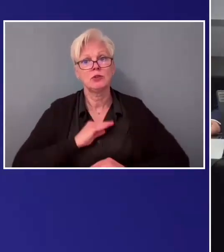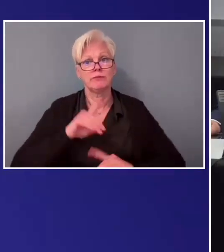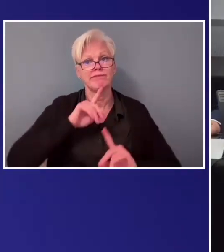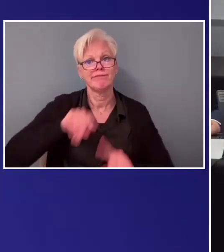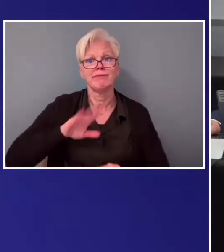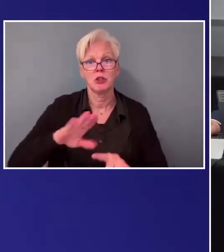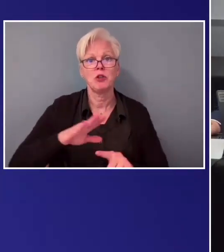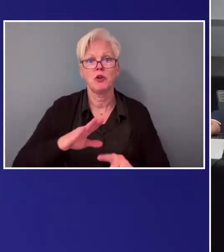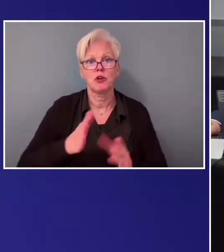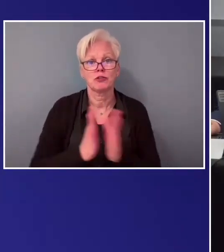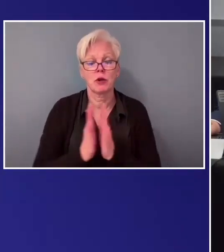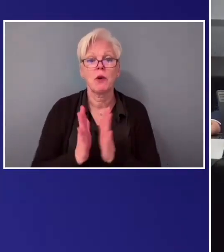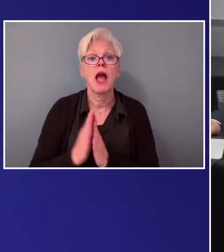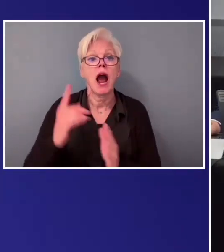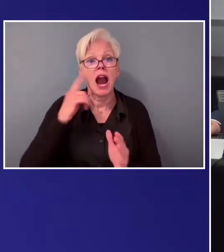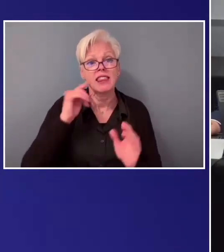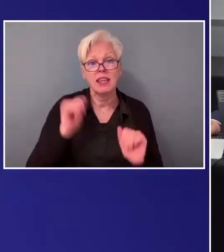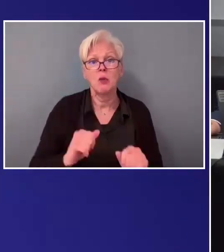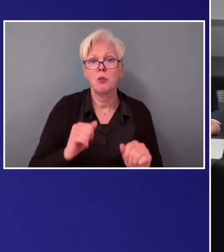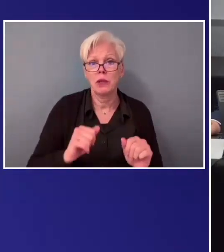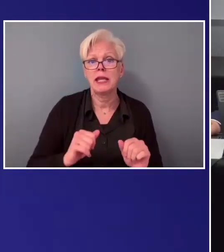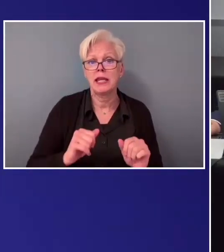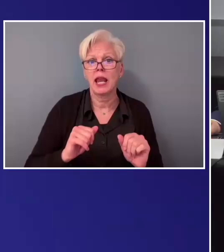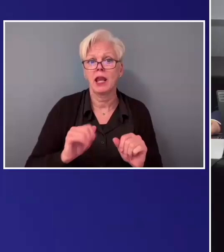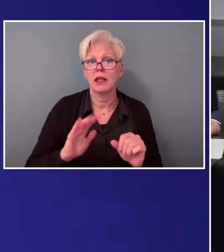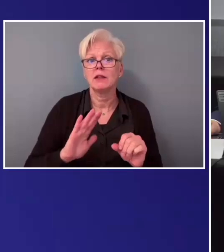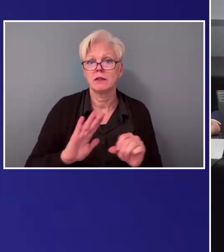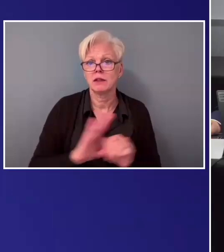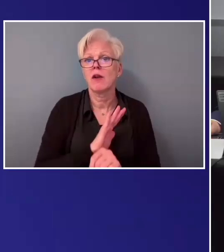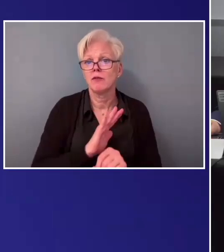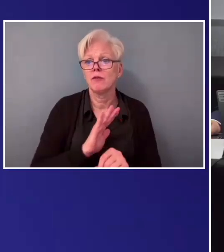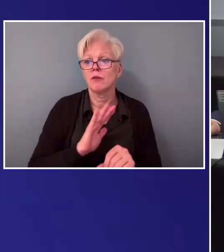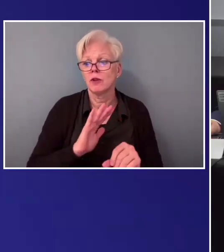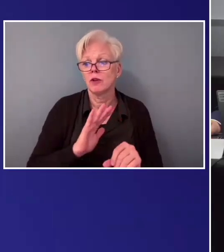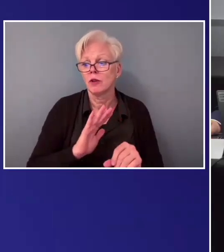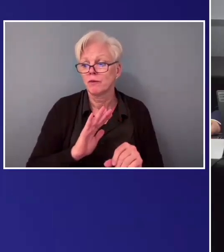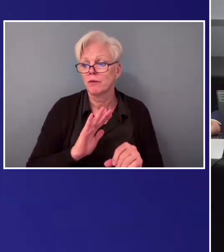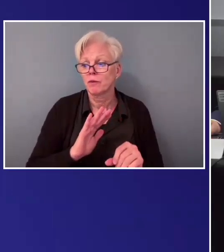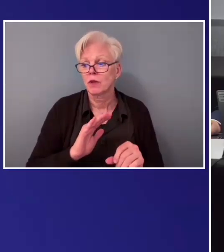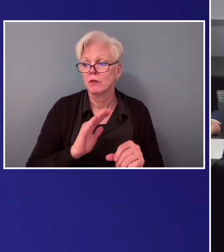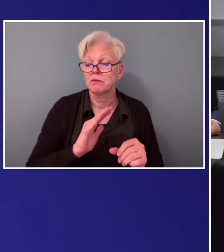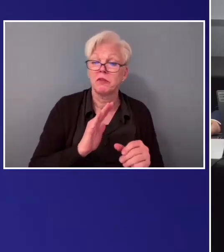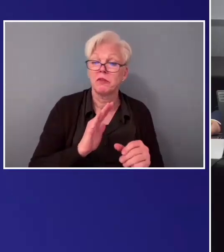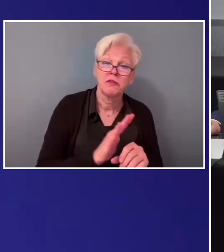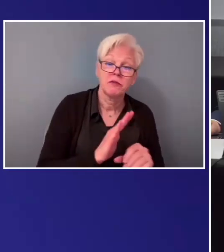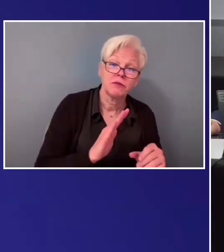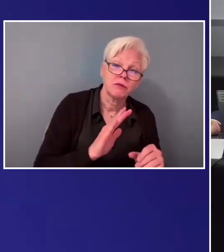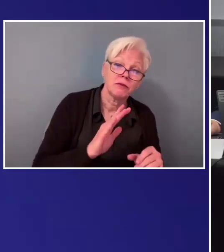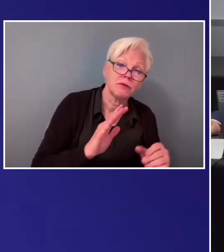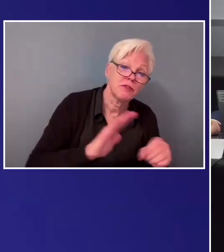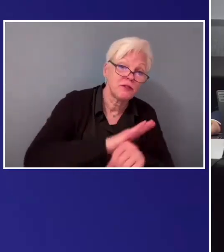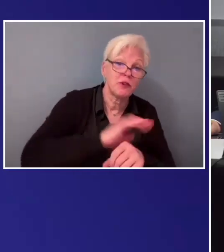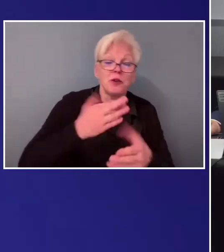I believe we will be able to fulfill, either partially or fully, a number of the ones that you guys have